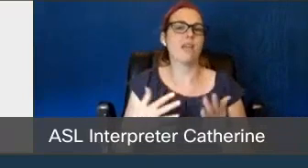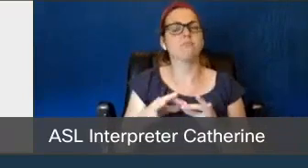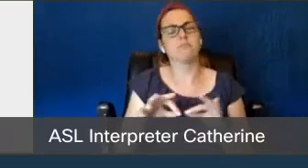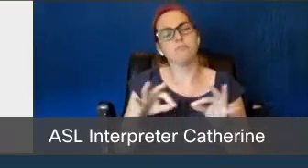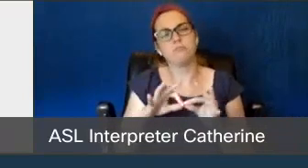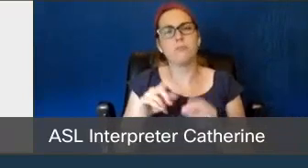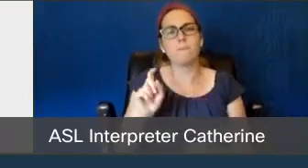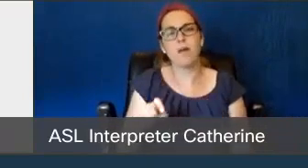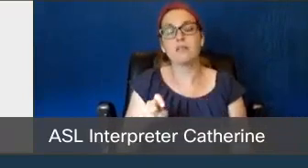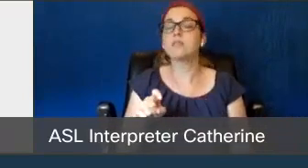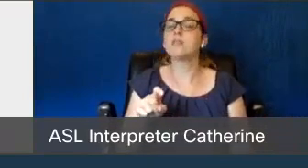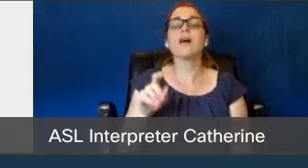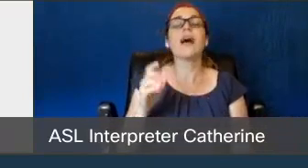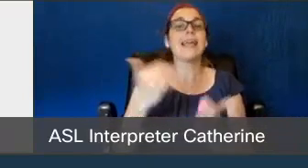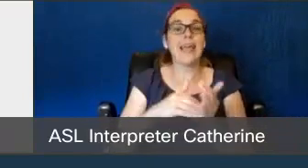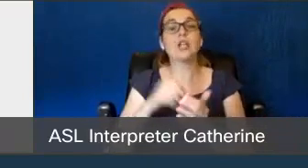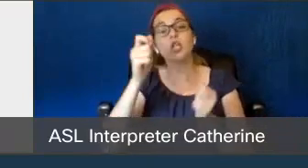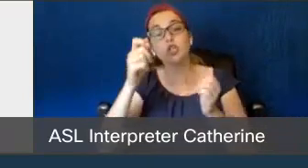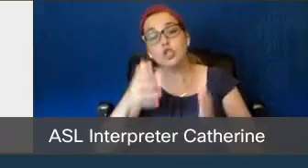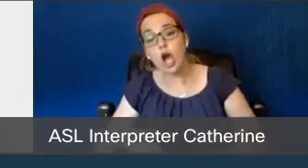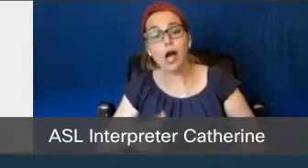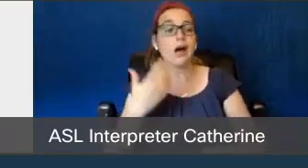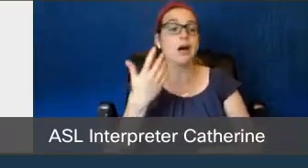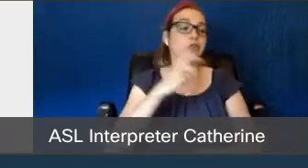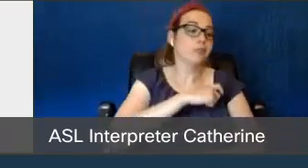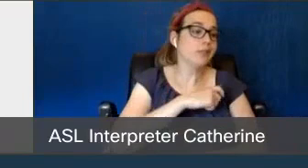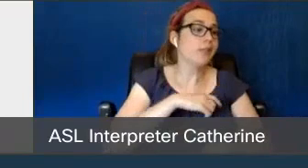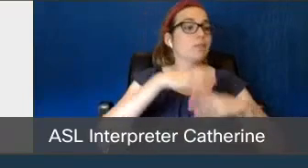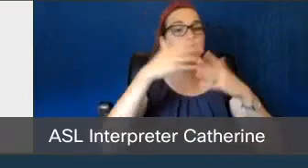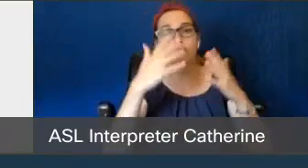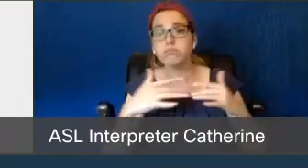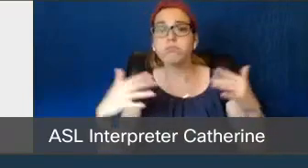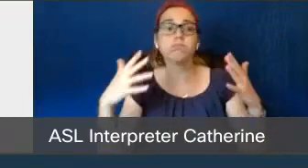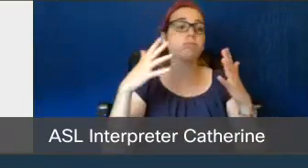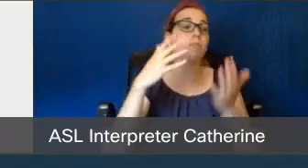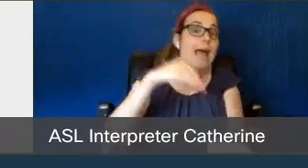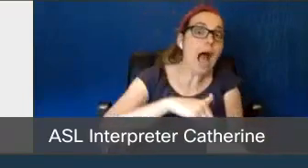our message to individuals and as well as we think how thoughtful our approach is sometimes you need